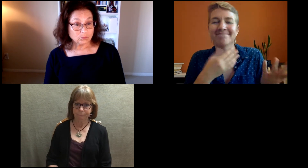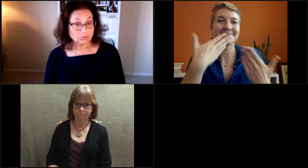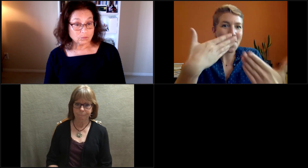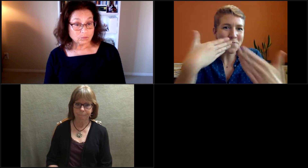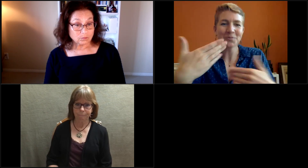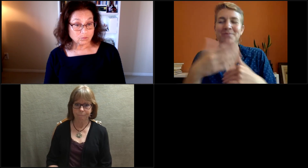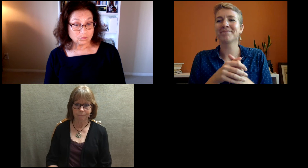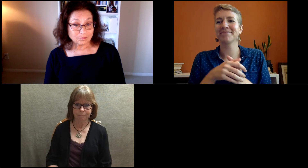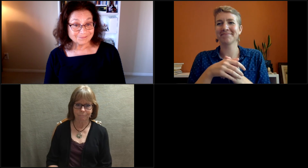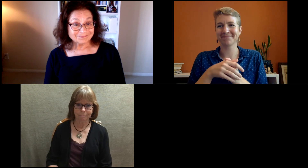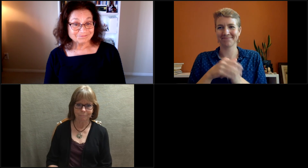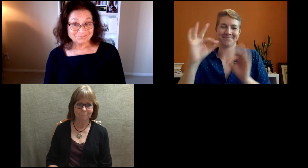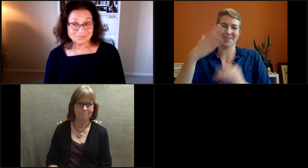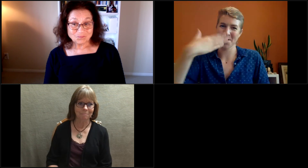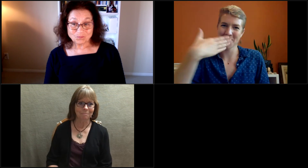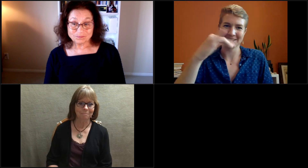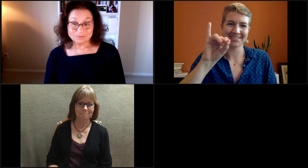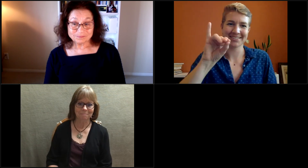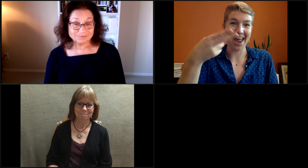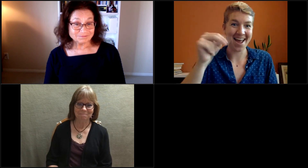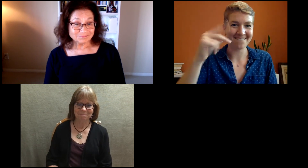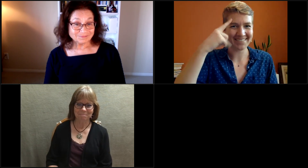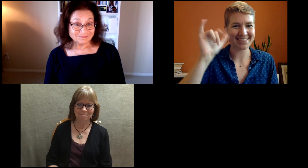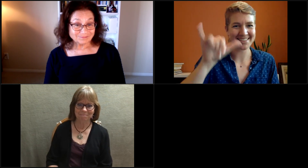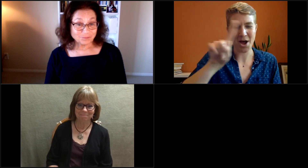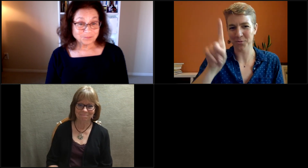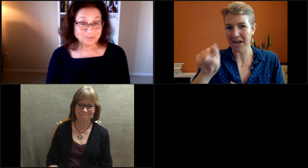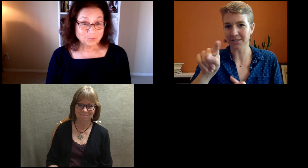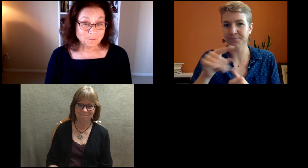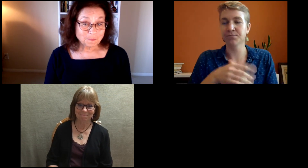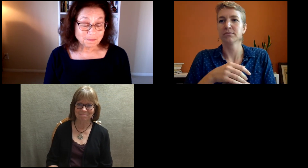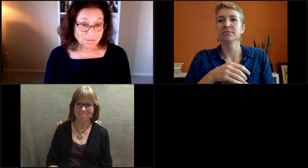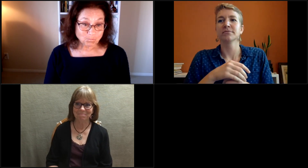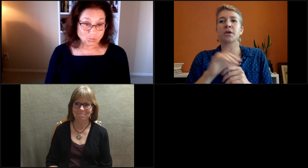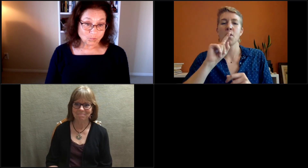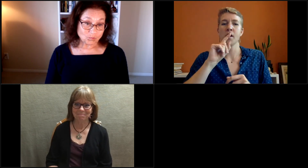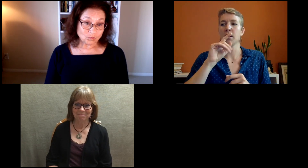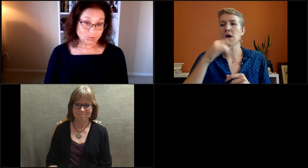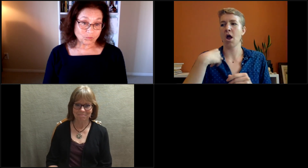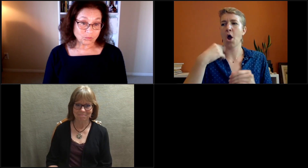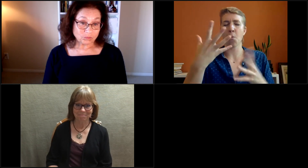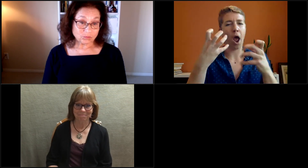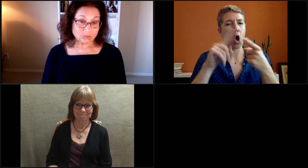I was just curious.” Thank you, John. Thank you for that question.